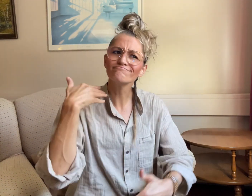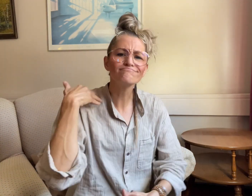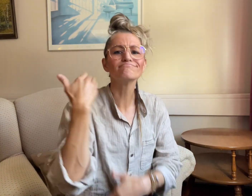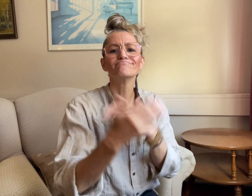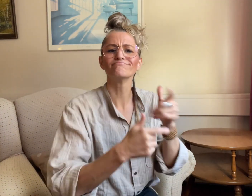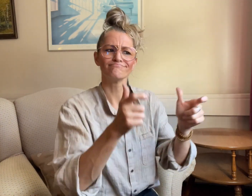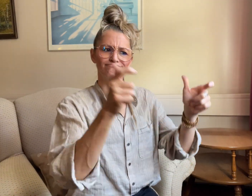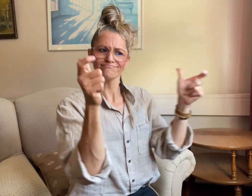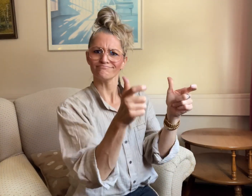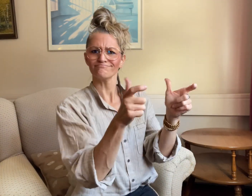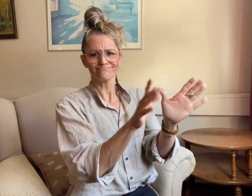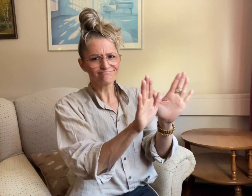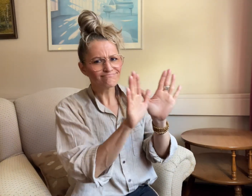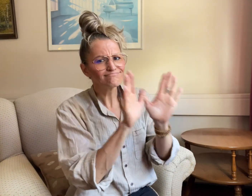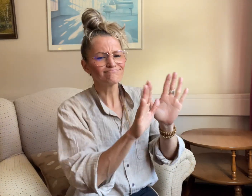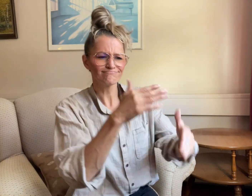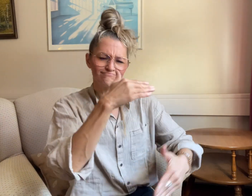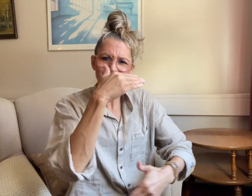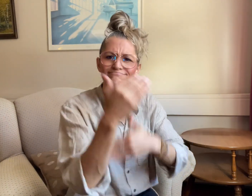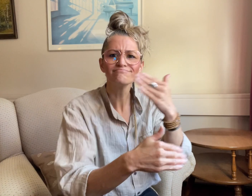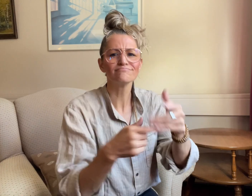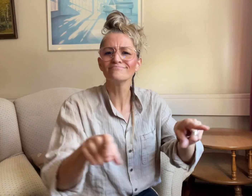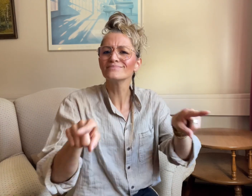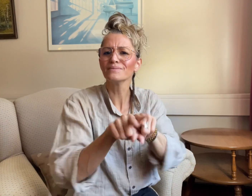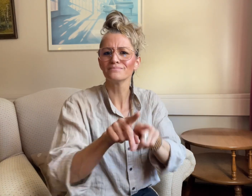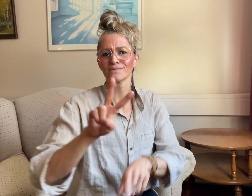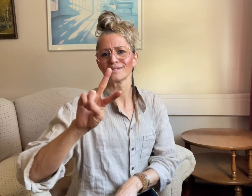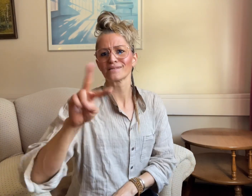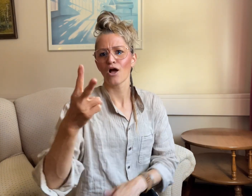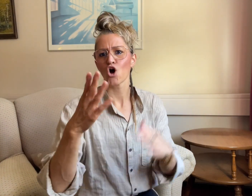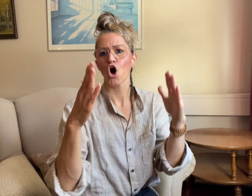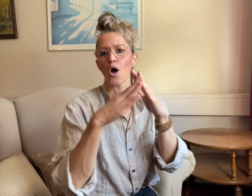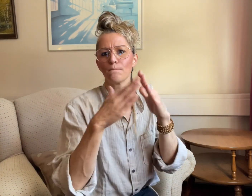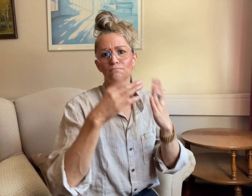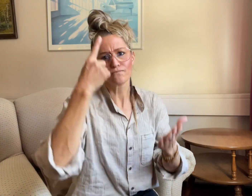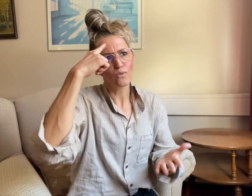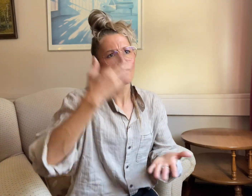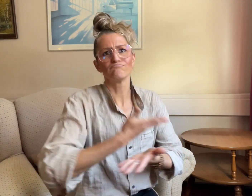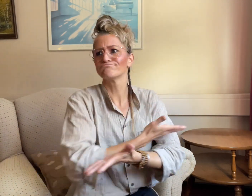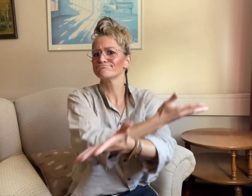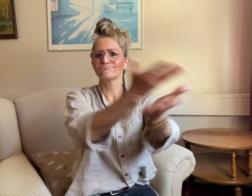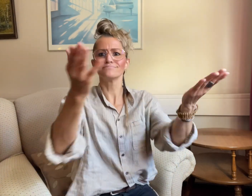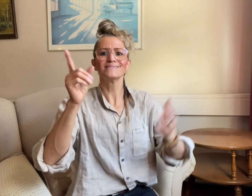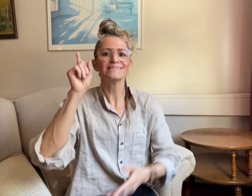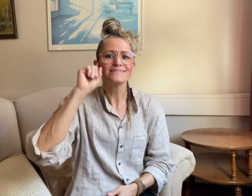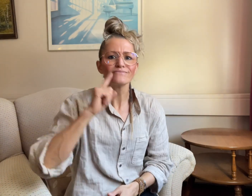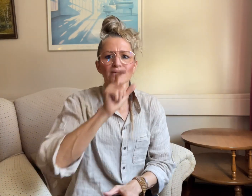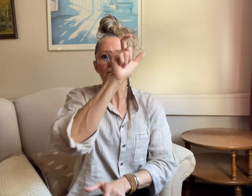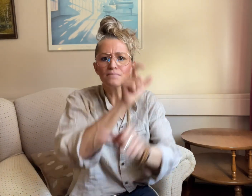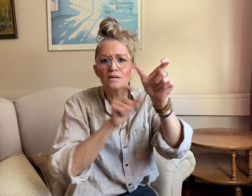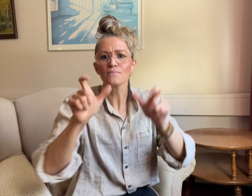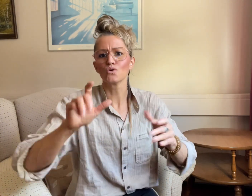as a second home for the Deaf community